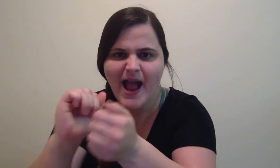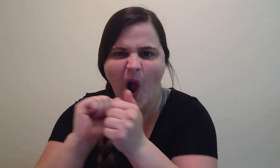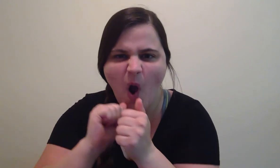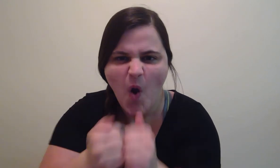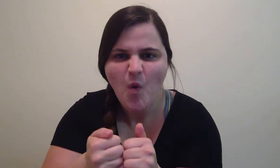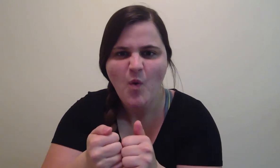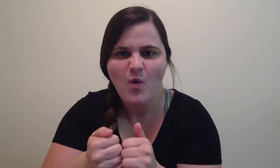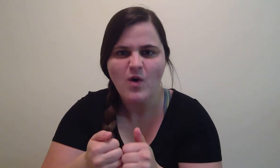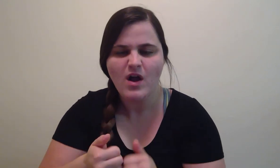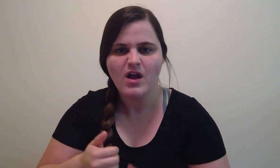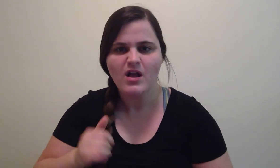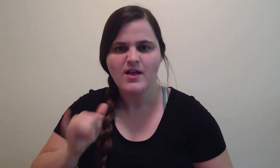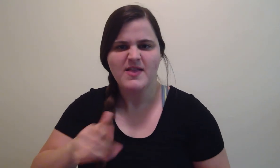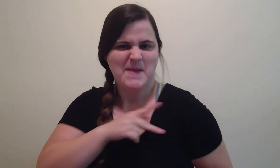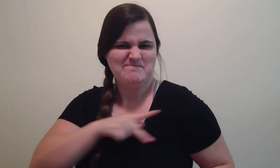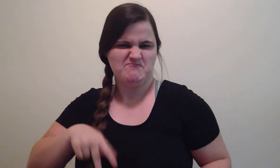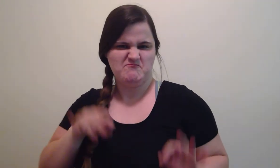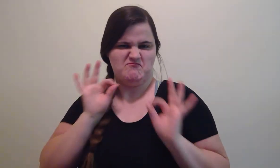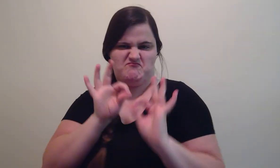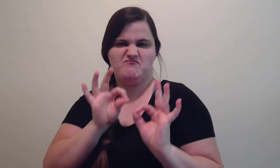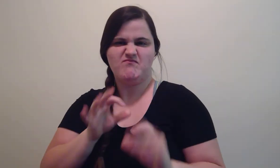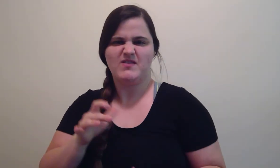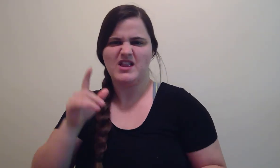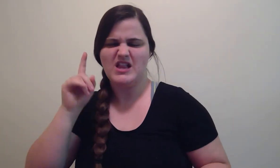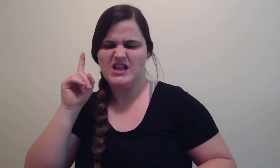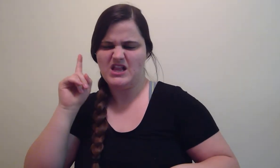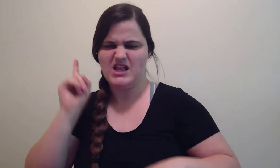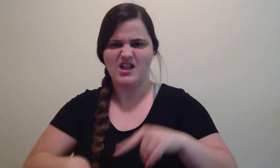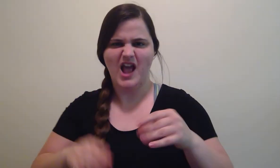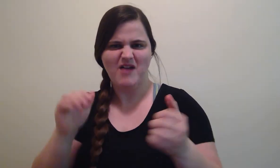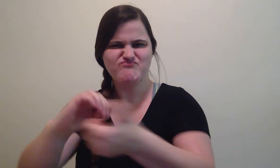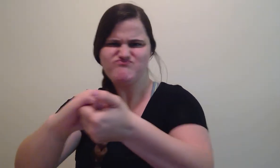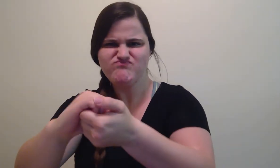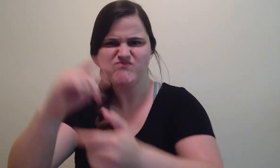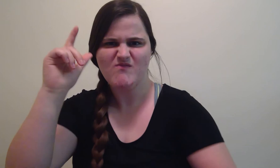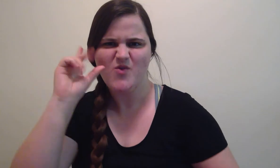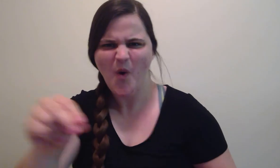That pushy little princess had no business hanging on to him like that!